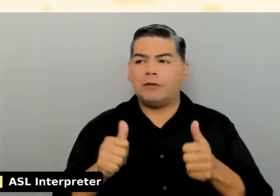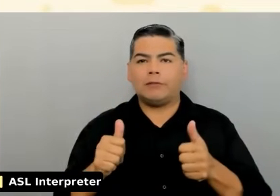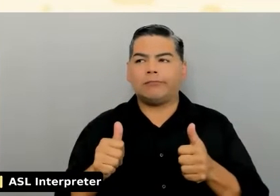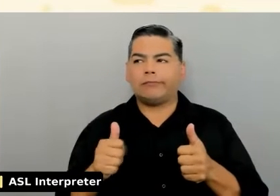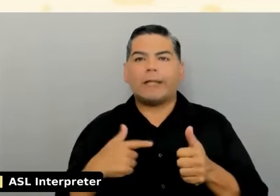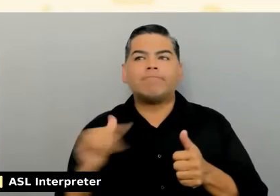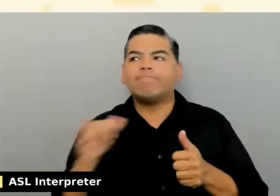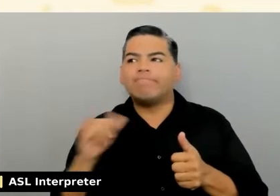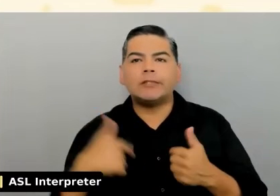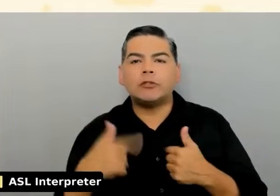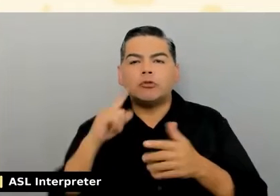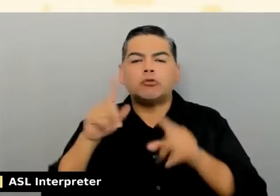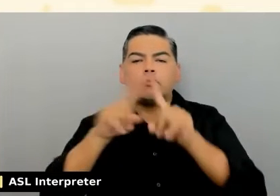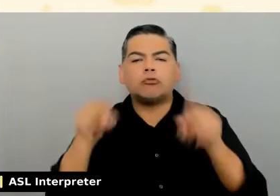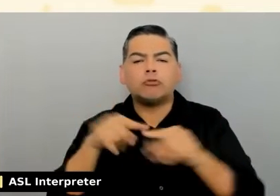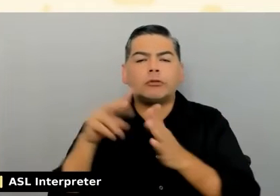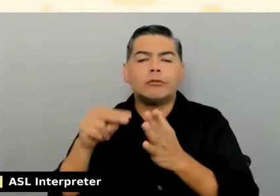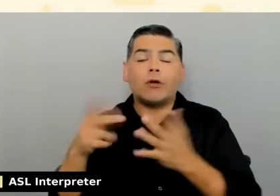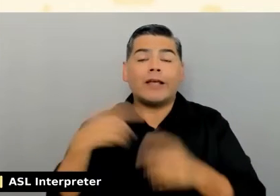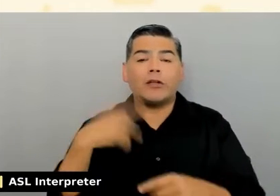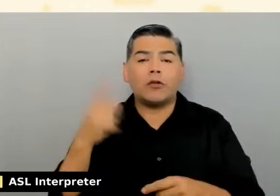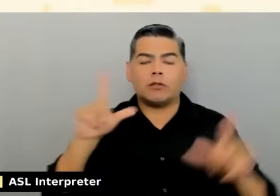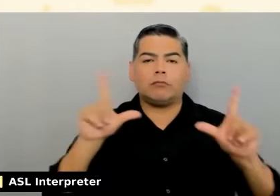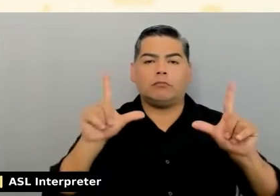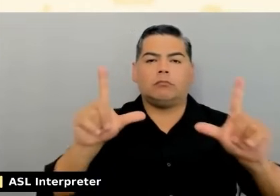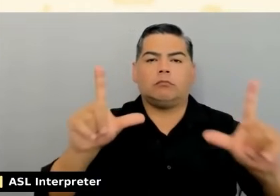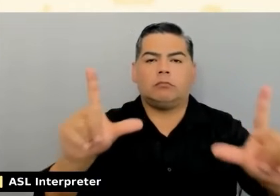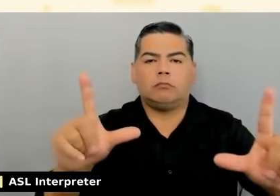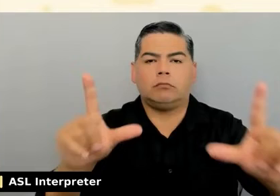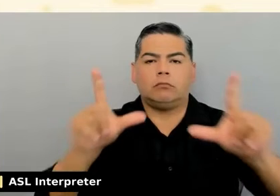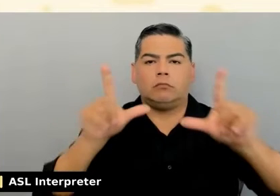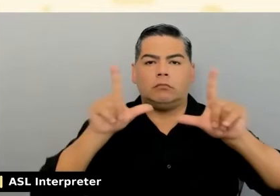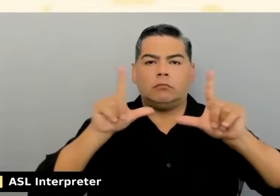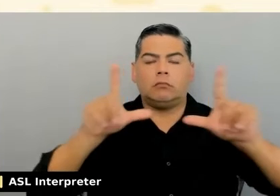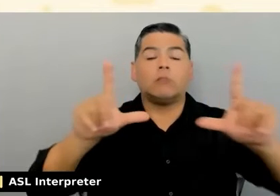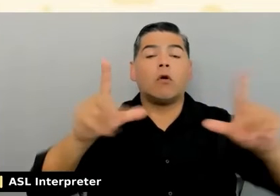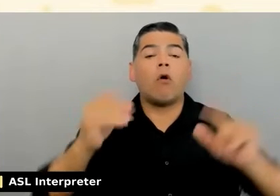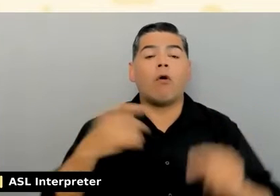Some of them would use a screen magnifier, or some of them might be just using the browser zoom option.